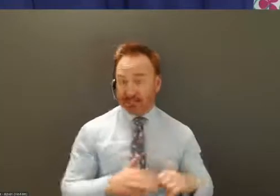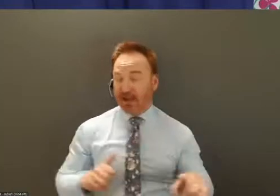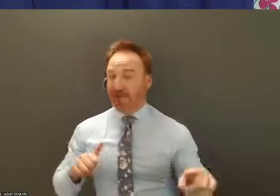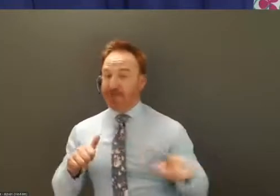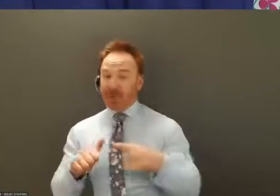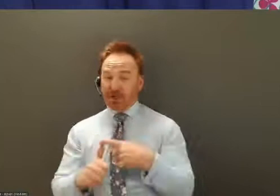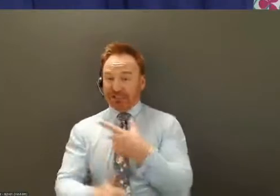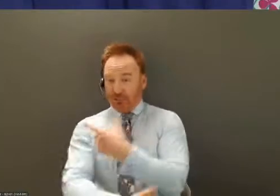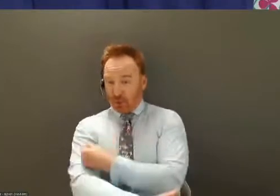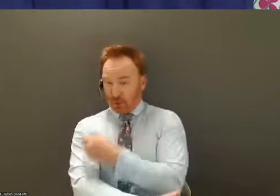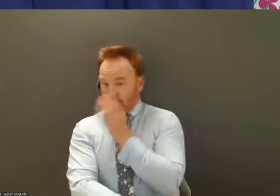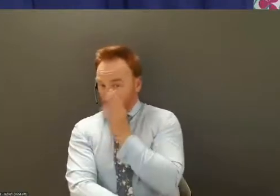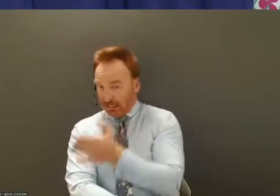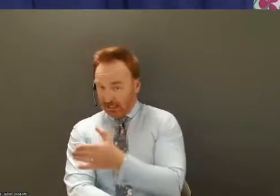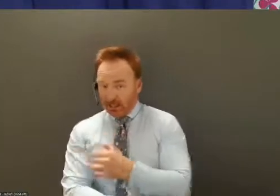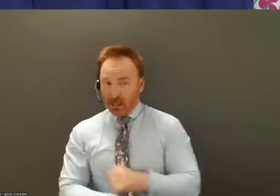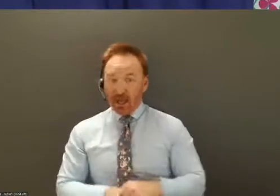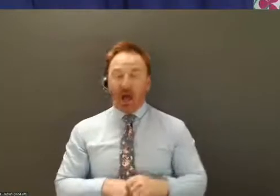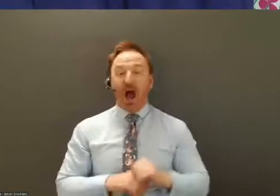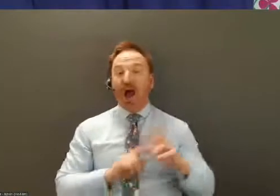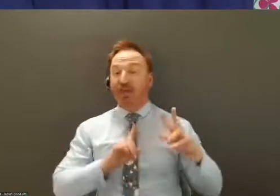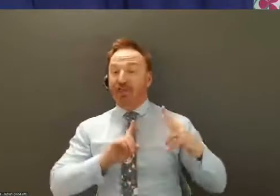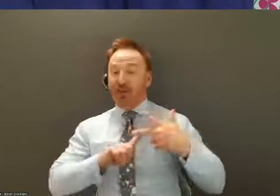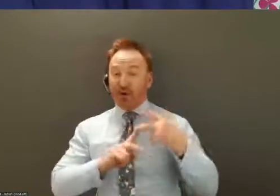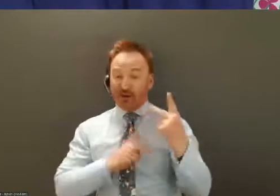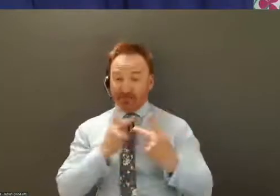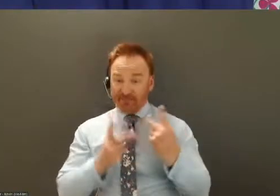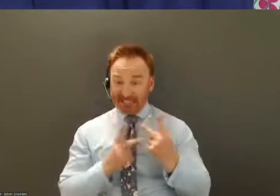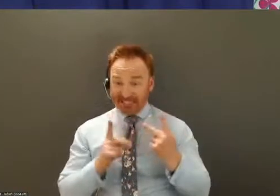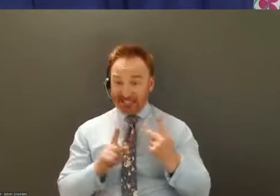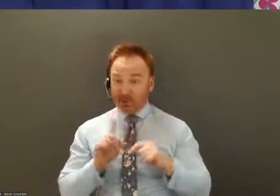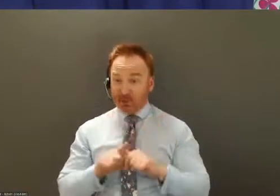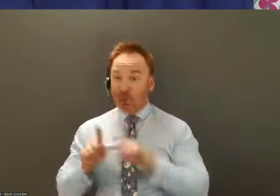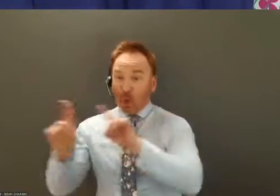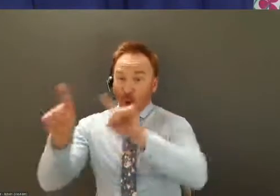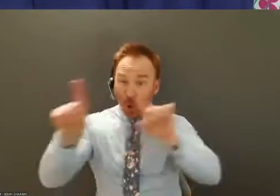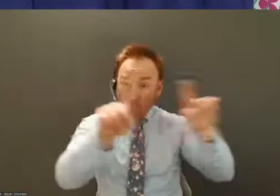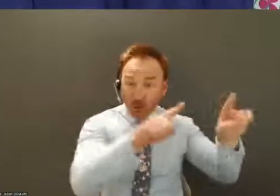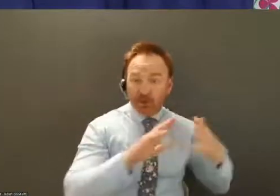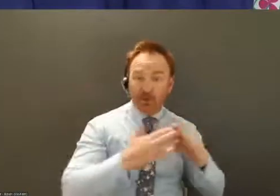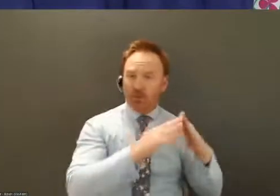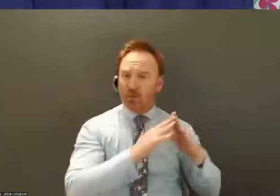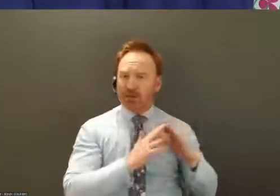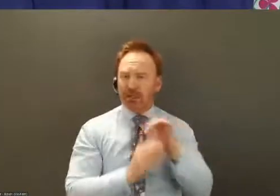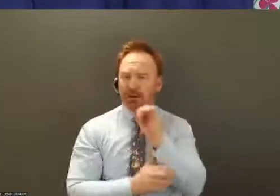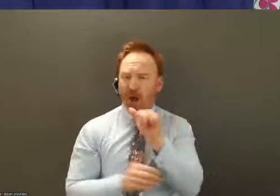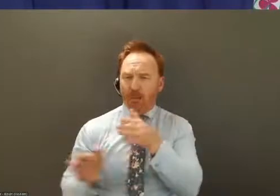clean adhere to. If you were unsure of what to